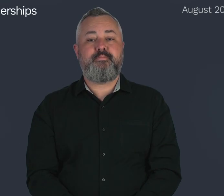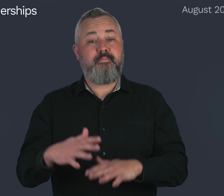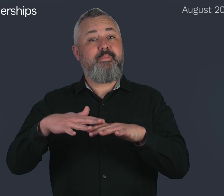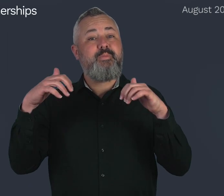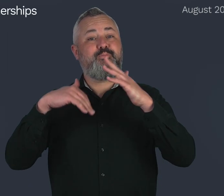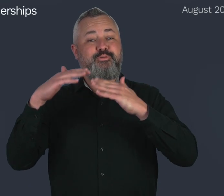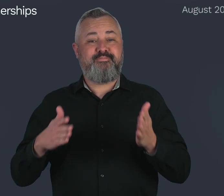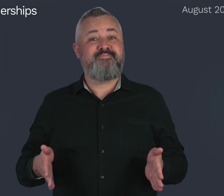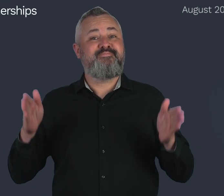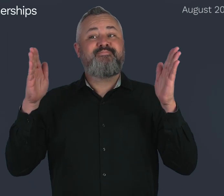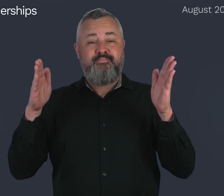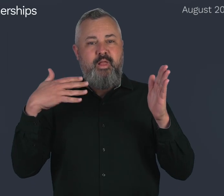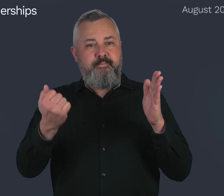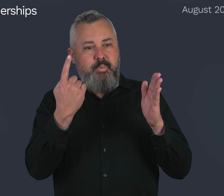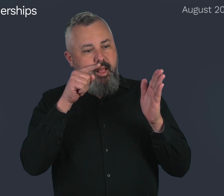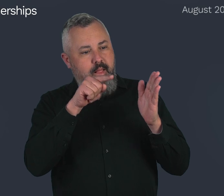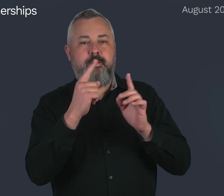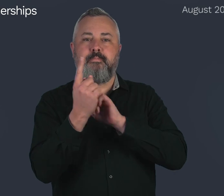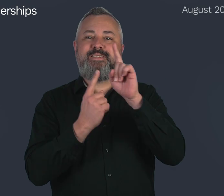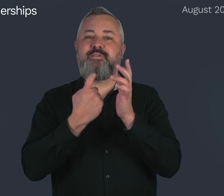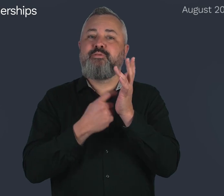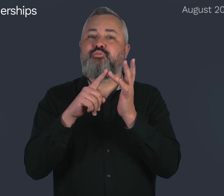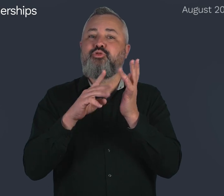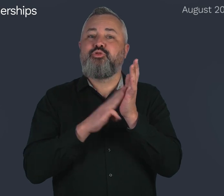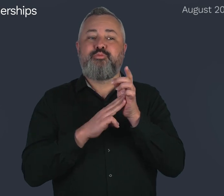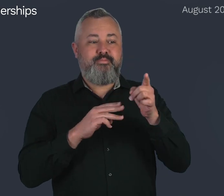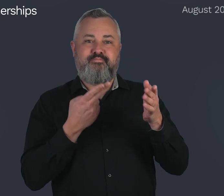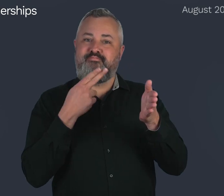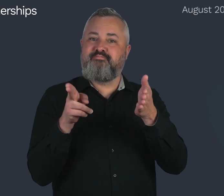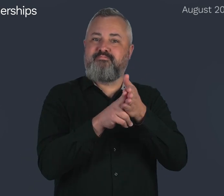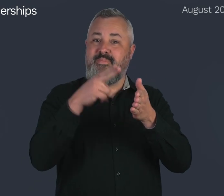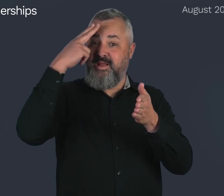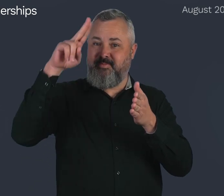A meeting room in the Parliamentary Precinct has been named